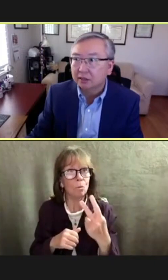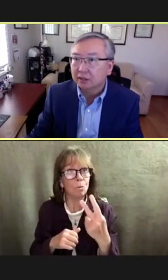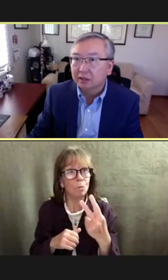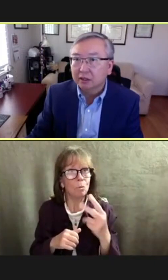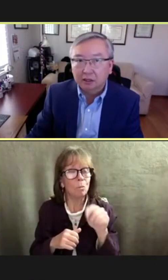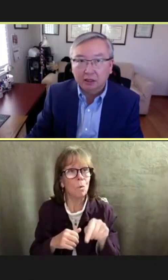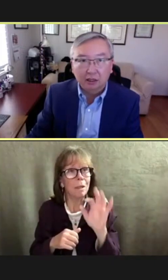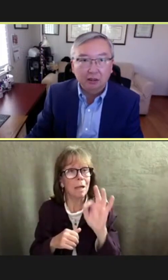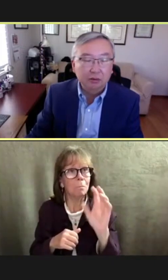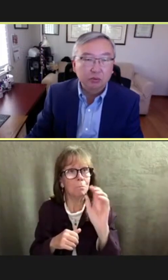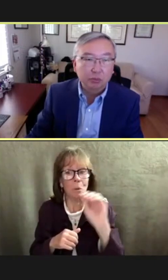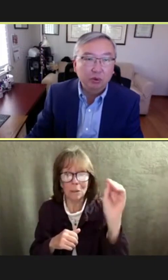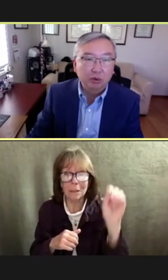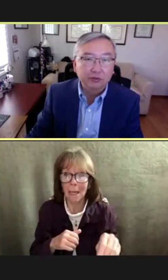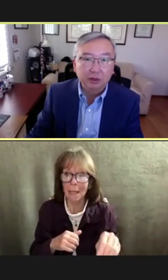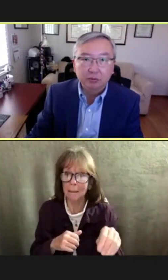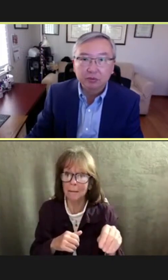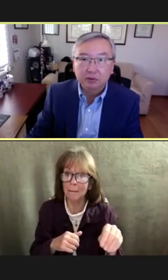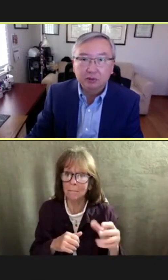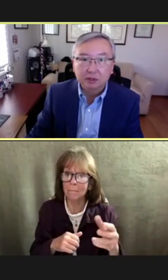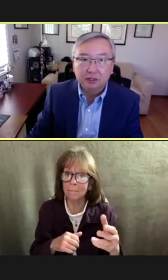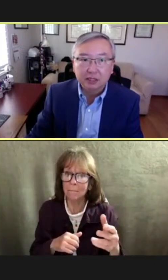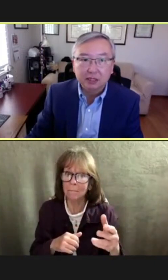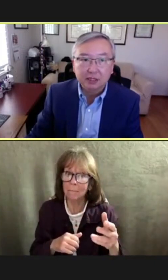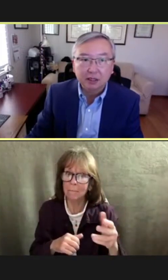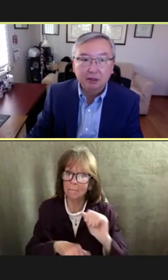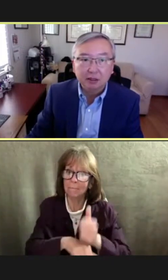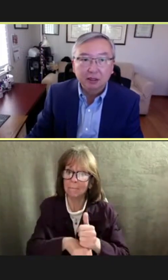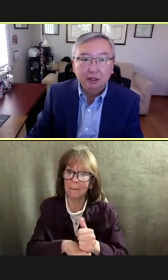based on the last report from CDC.